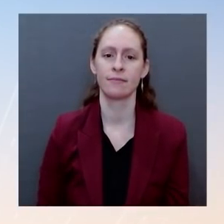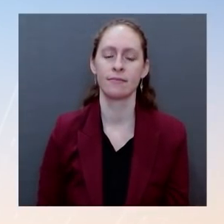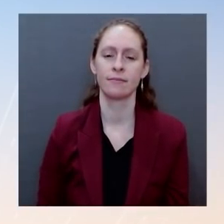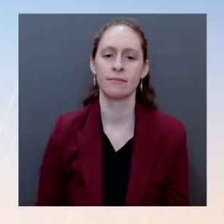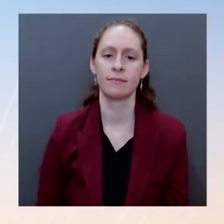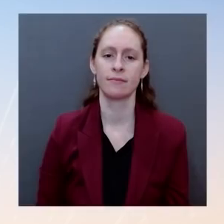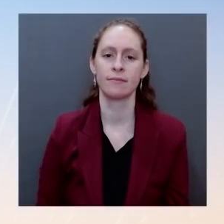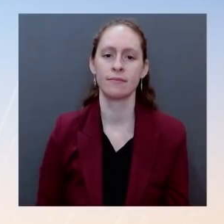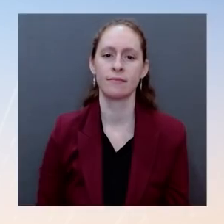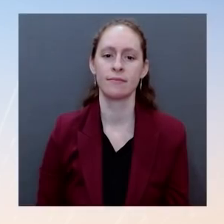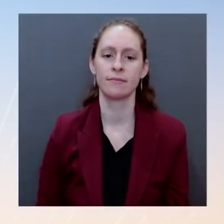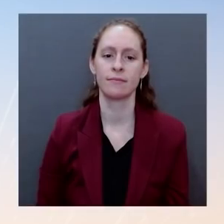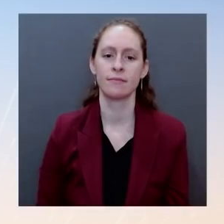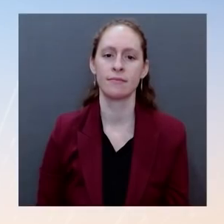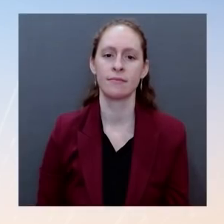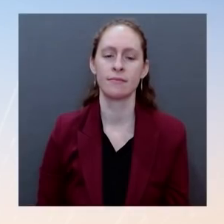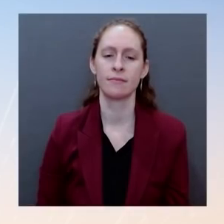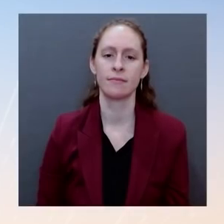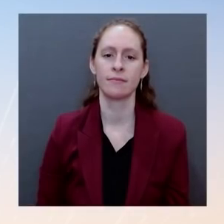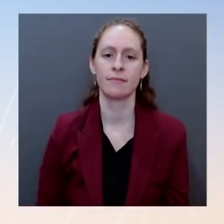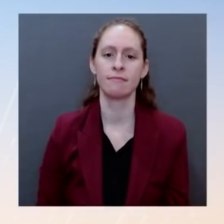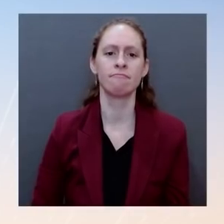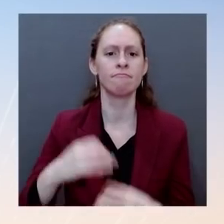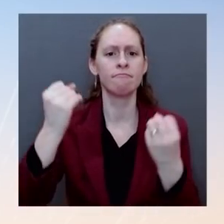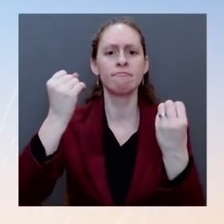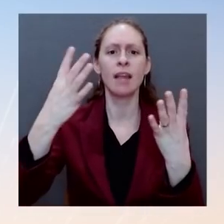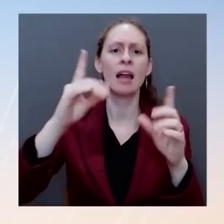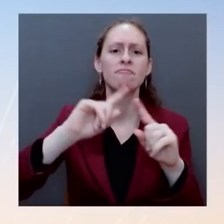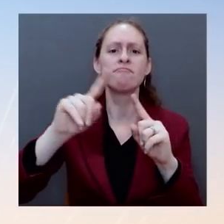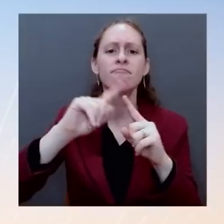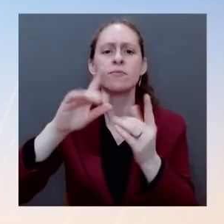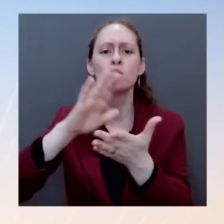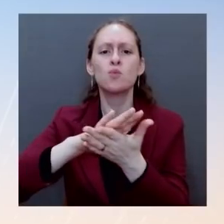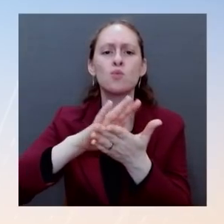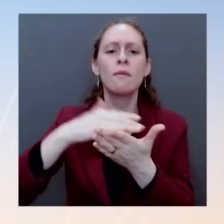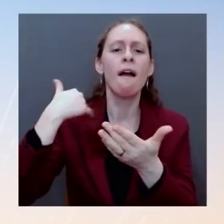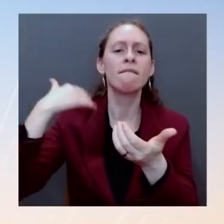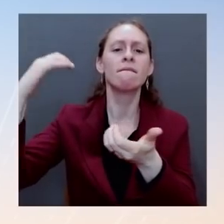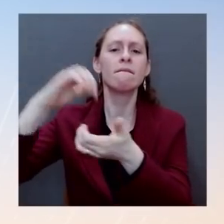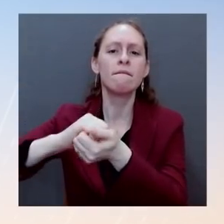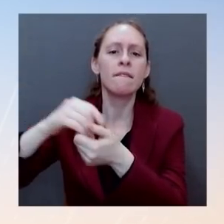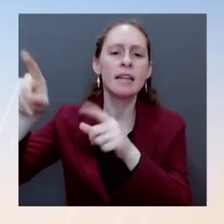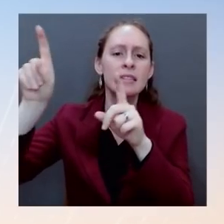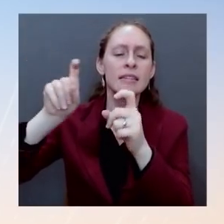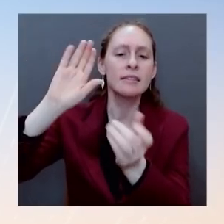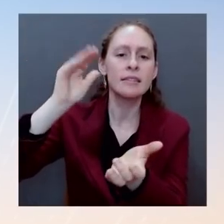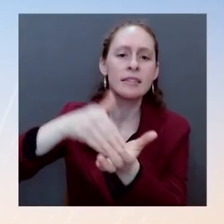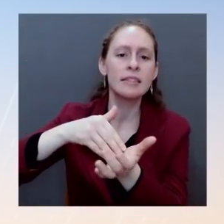using that $10 billion in funds that you referenced. But it's been used in different ways from school district to school district.